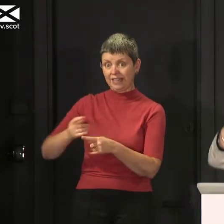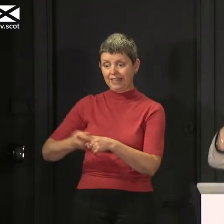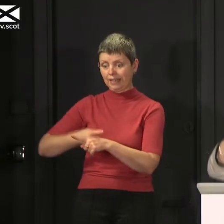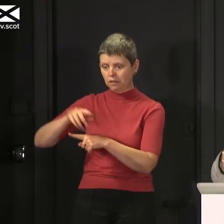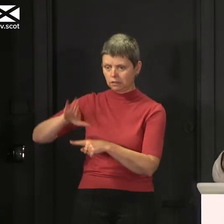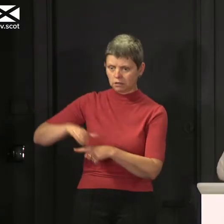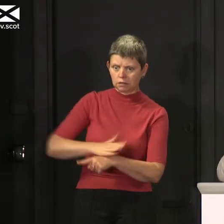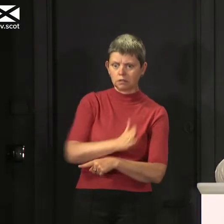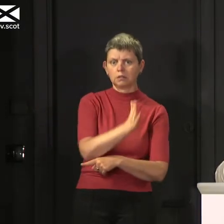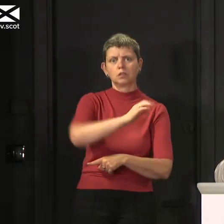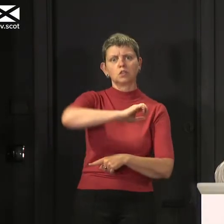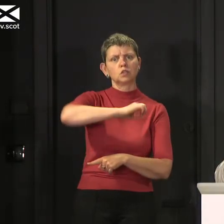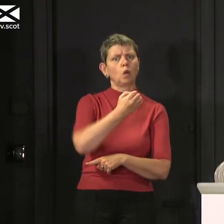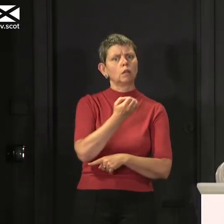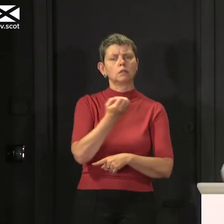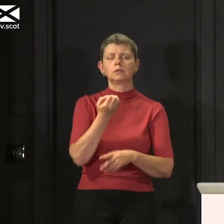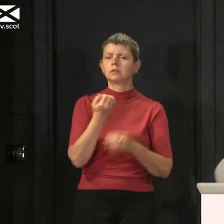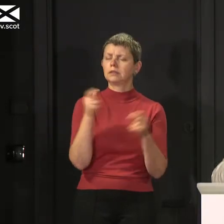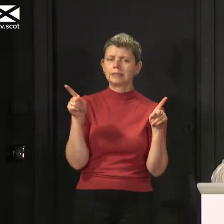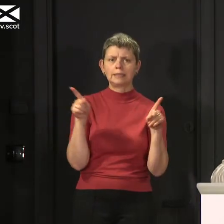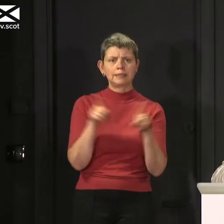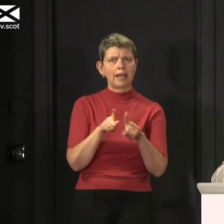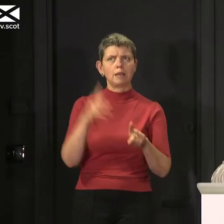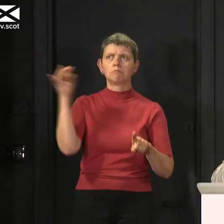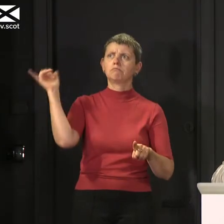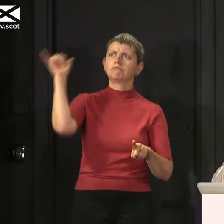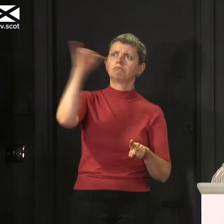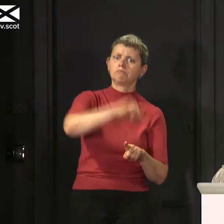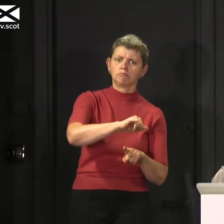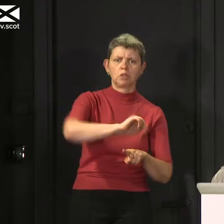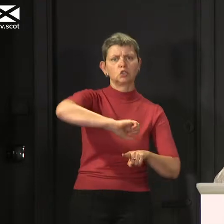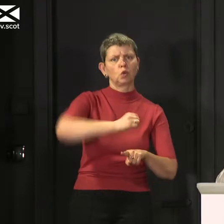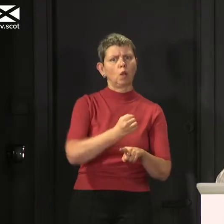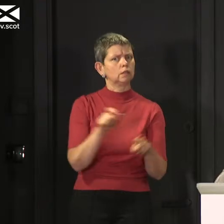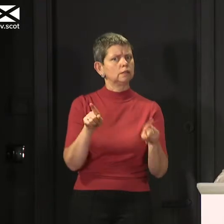as it would apply to somebody coming to Scotland from another country directly. So they are